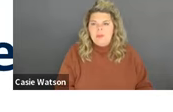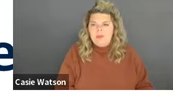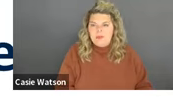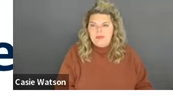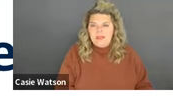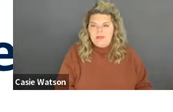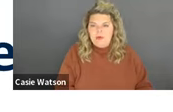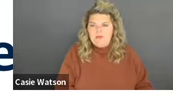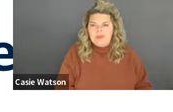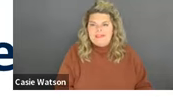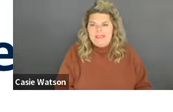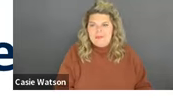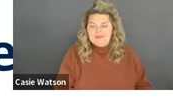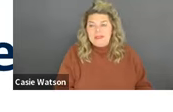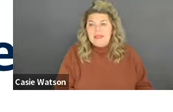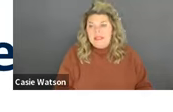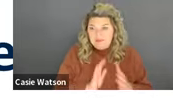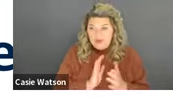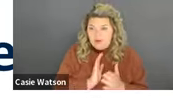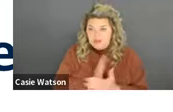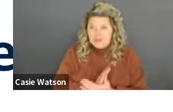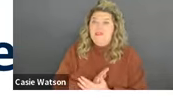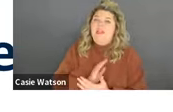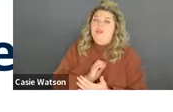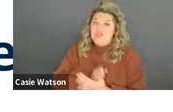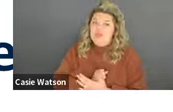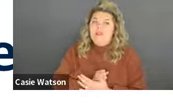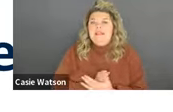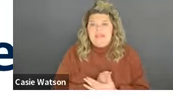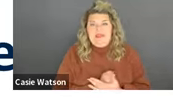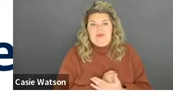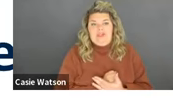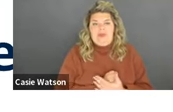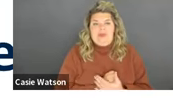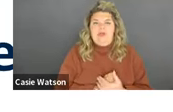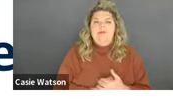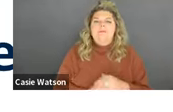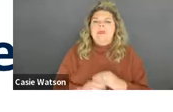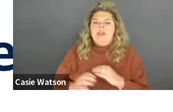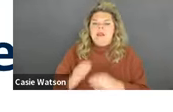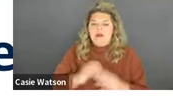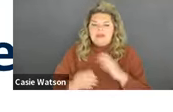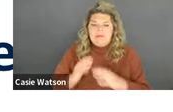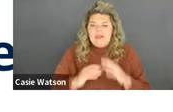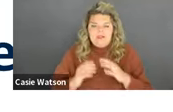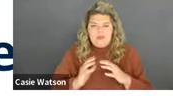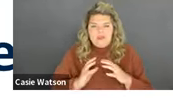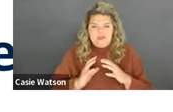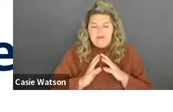And so, we just wanted to give you a few tips. If you have determined that you do need a sign language interpreter, here are some things you can do